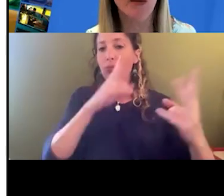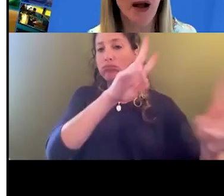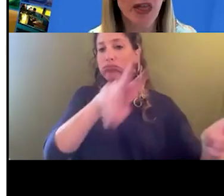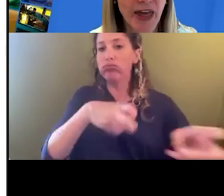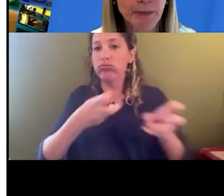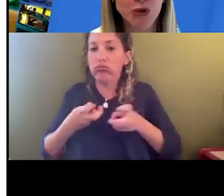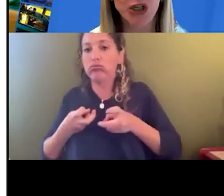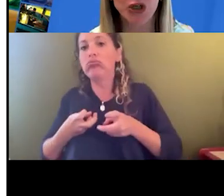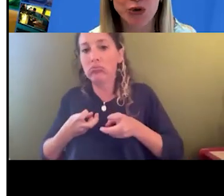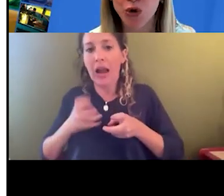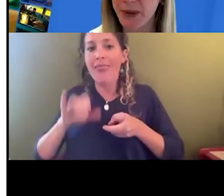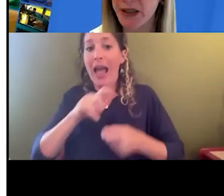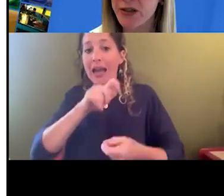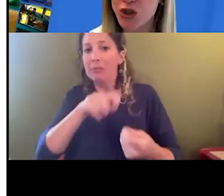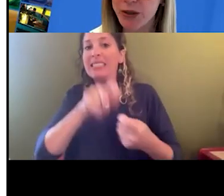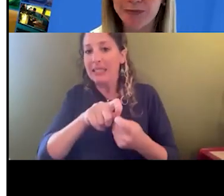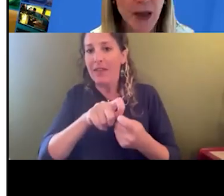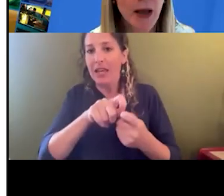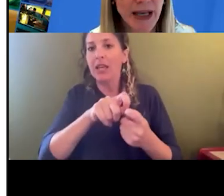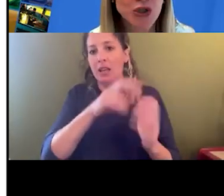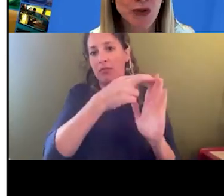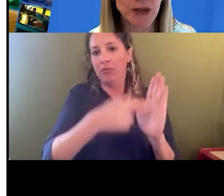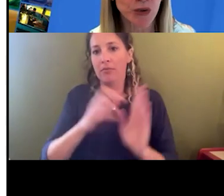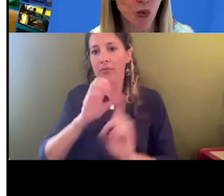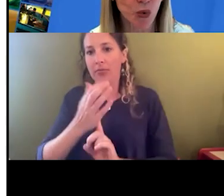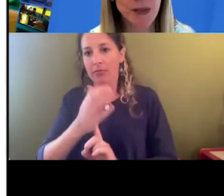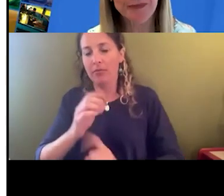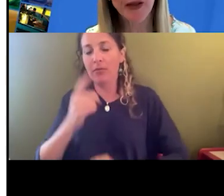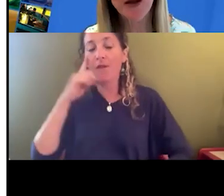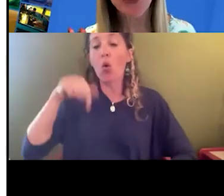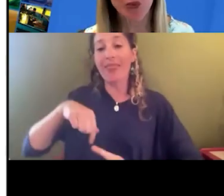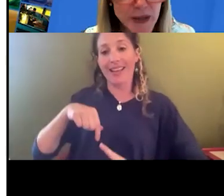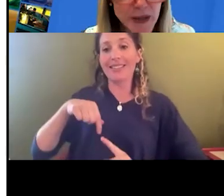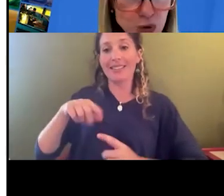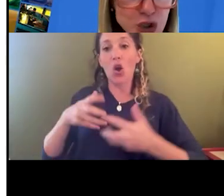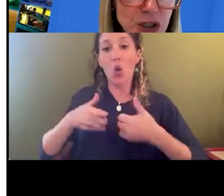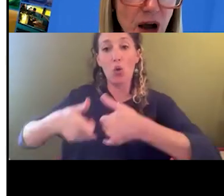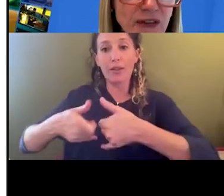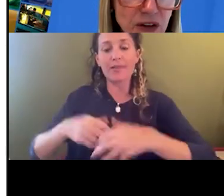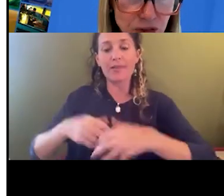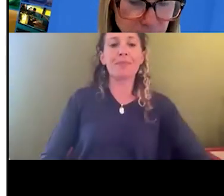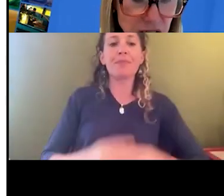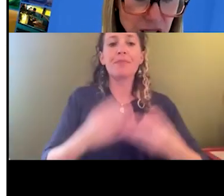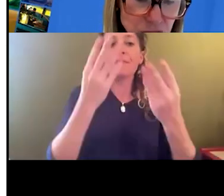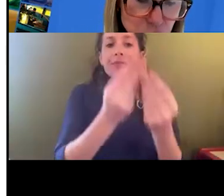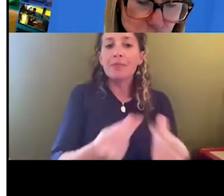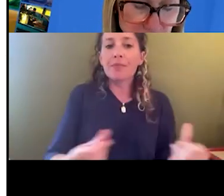that particular term and condition into these awards. The resolution of conflicting conditions.